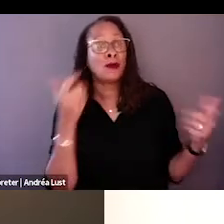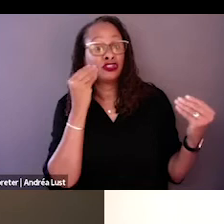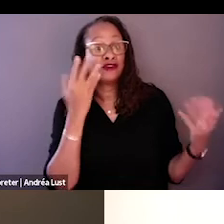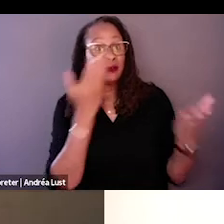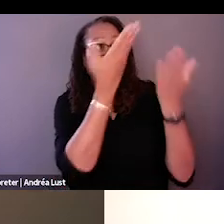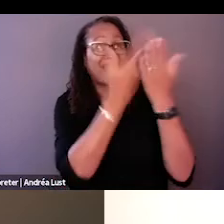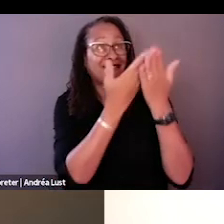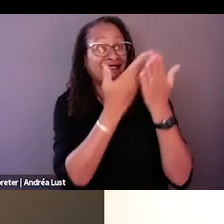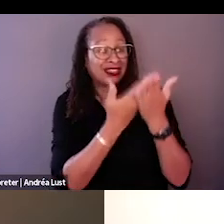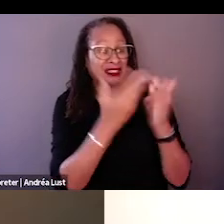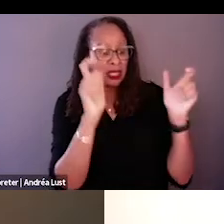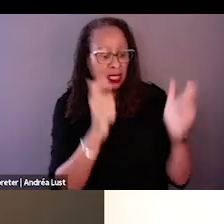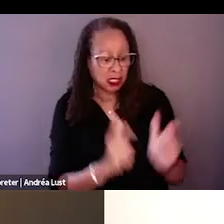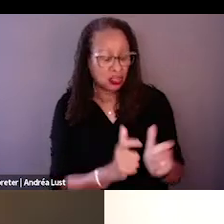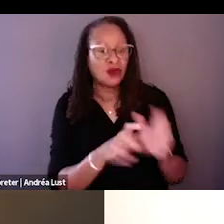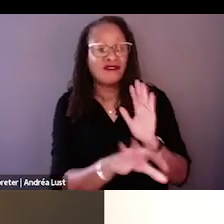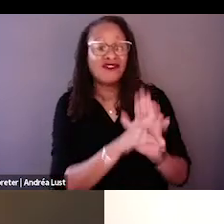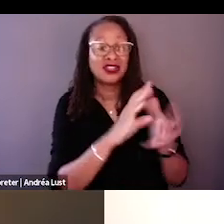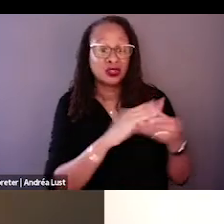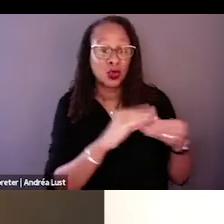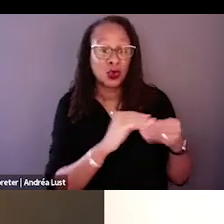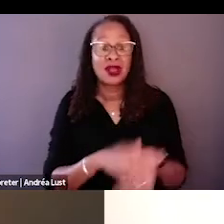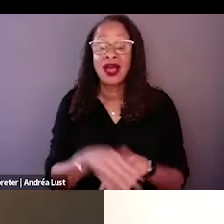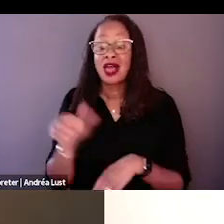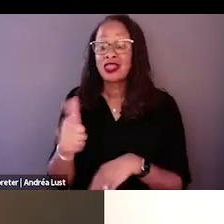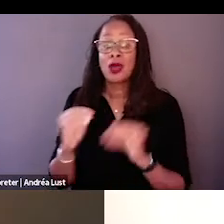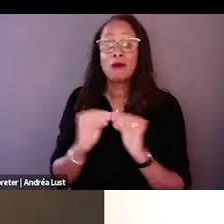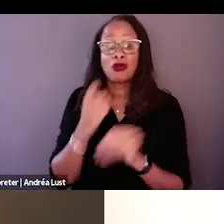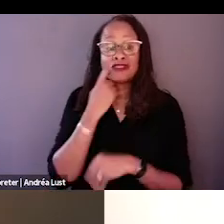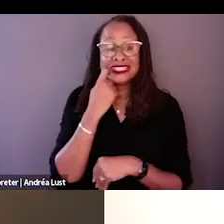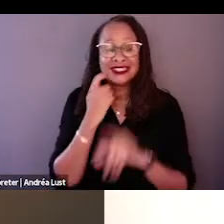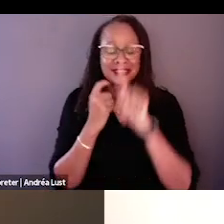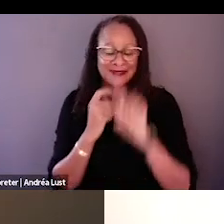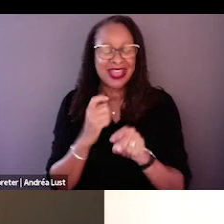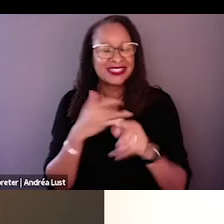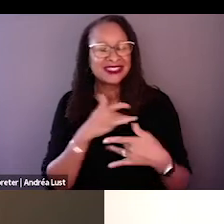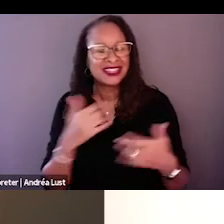Europe for the first time as a tourist.